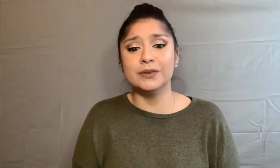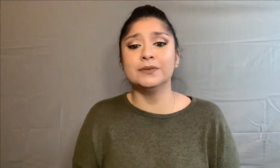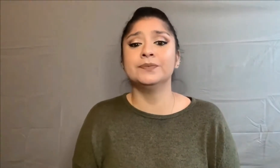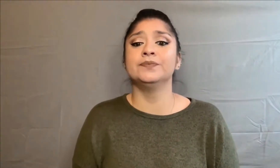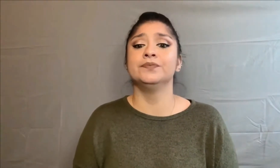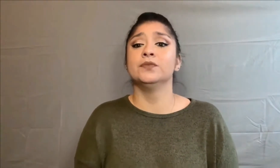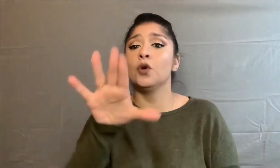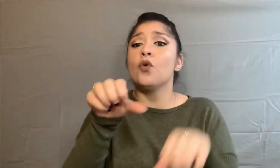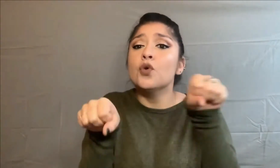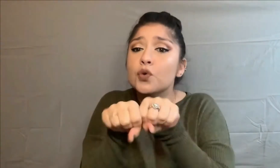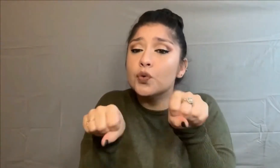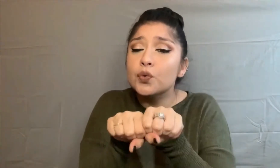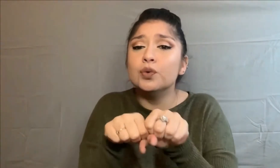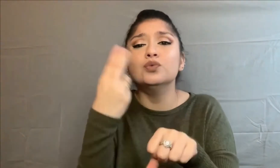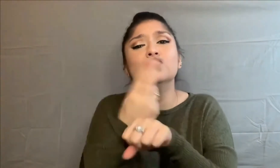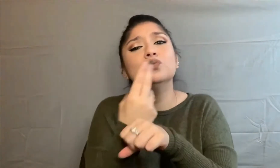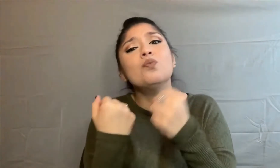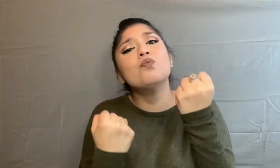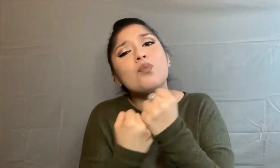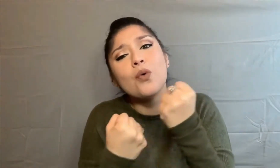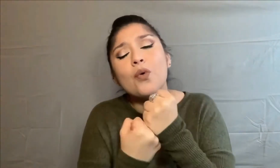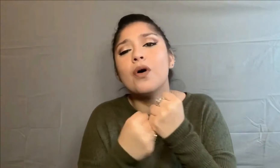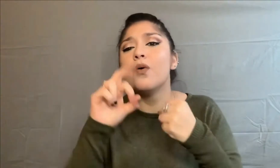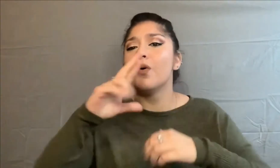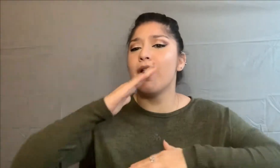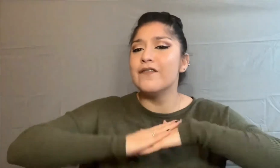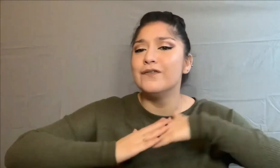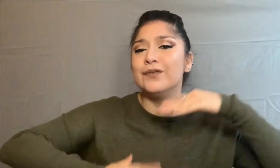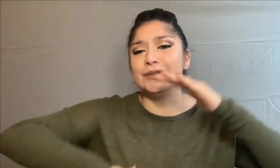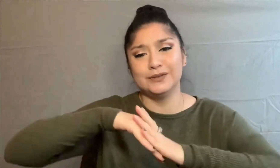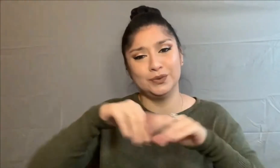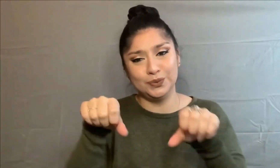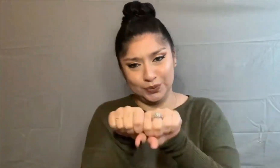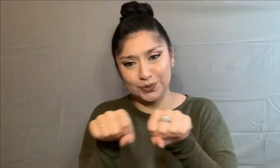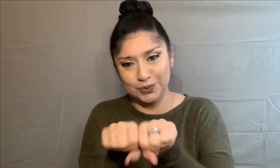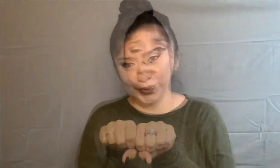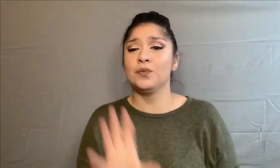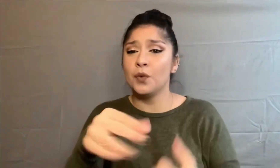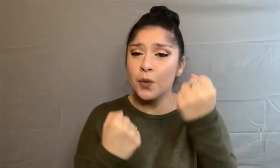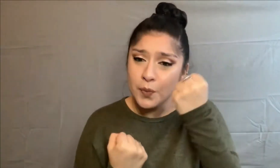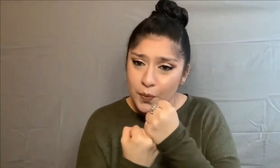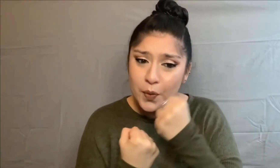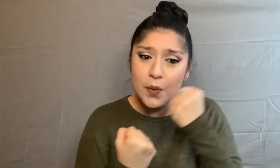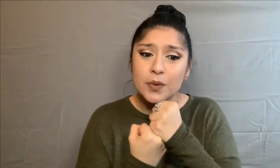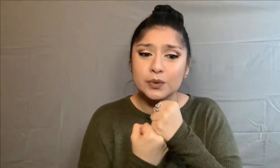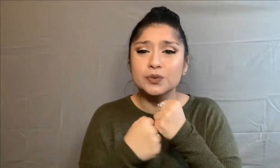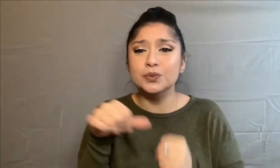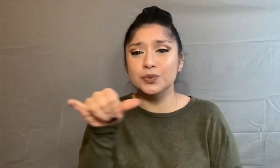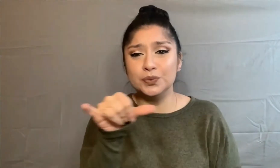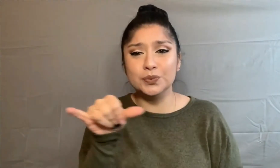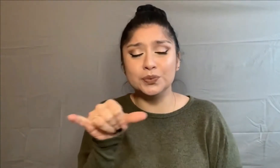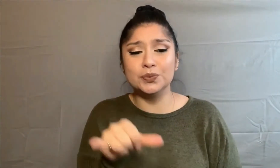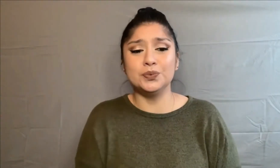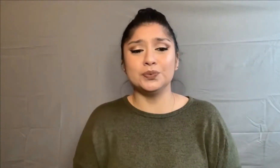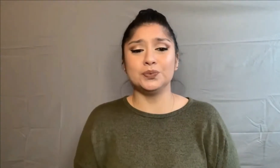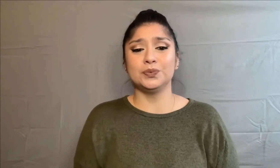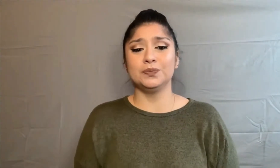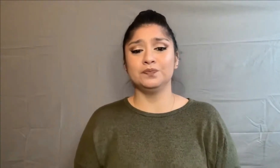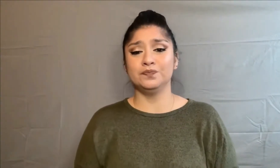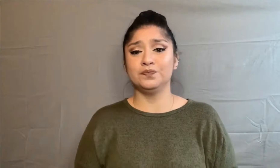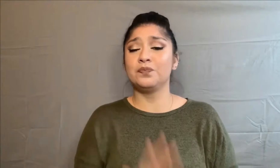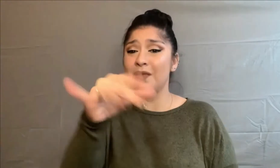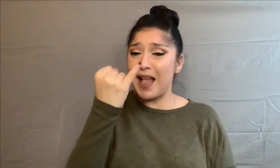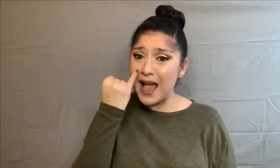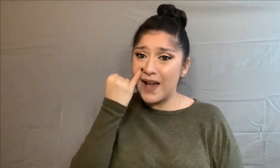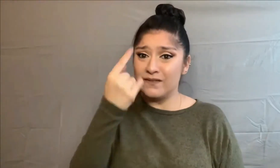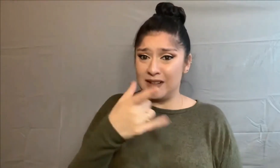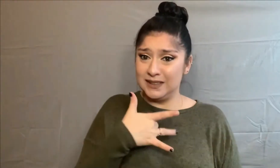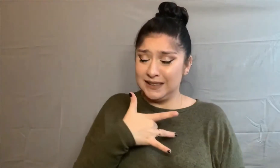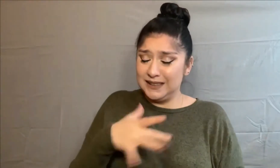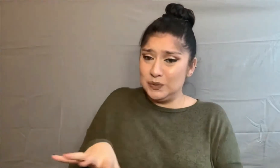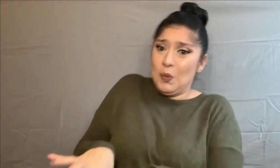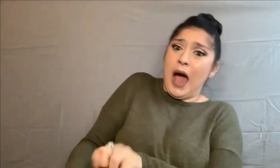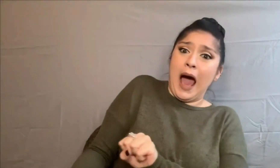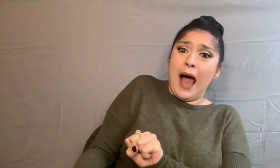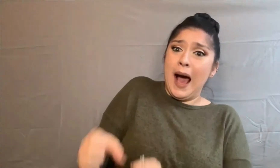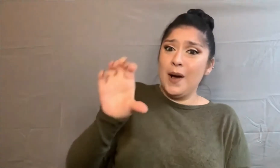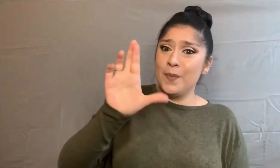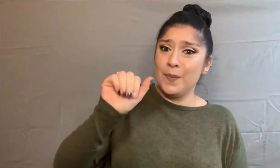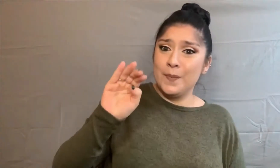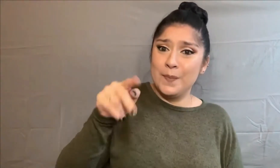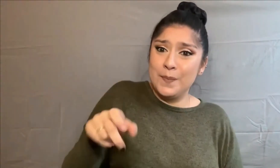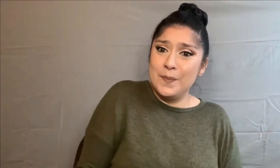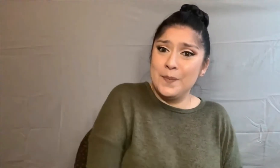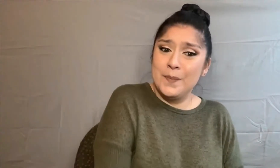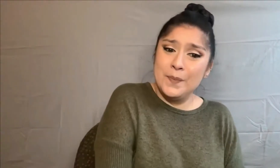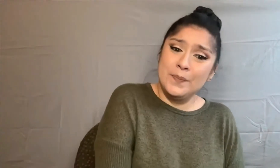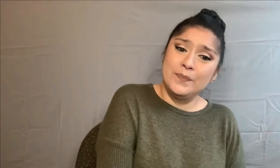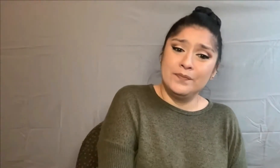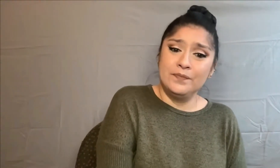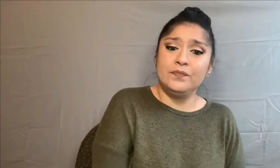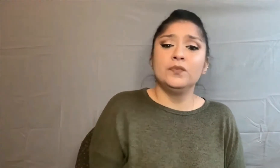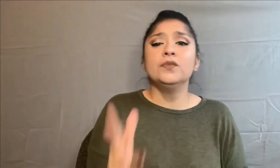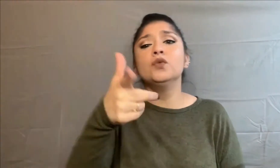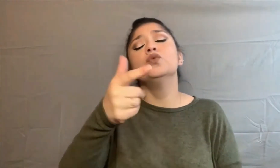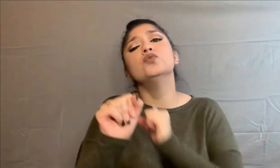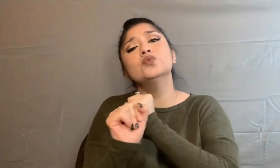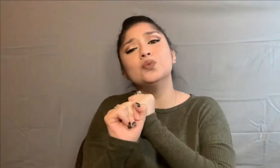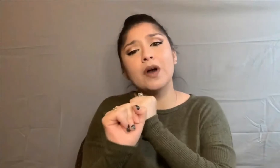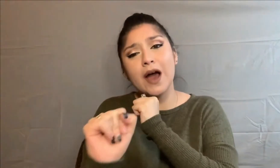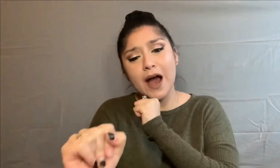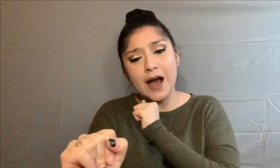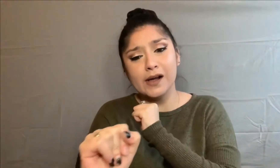Choose shoes with comfort, support and utility in mind. If a leg cramp strikes, stretch the calf muscle on the affected side.